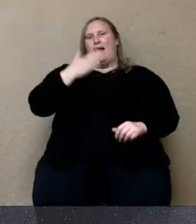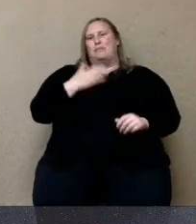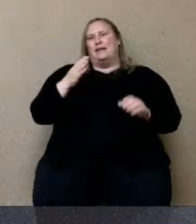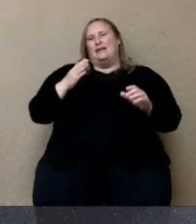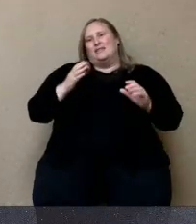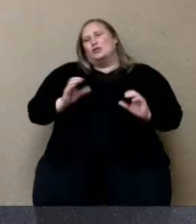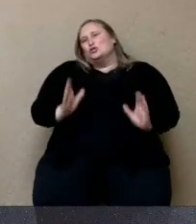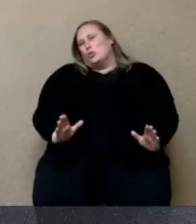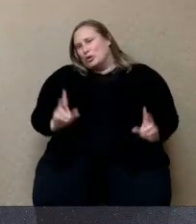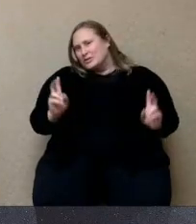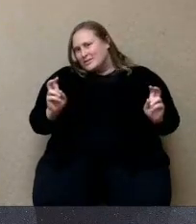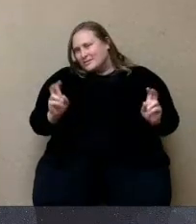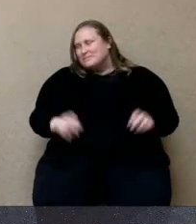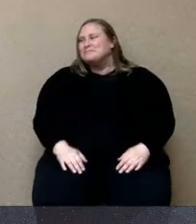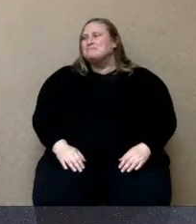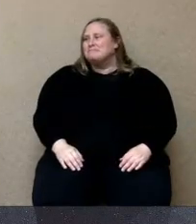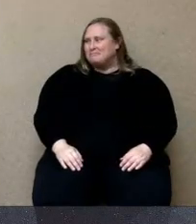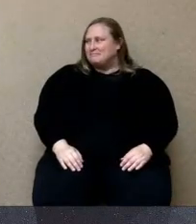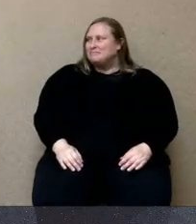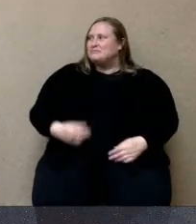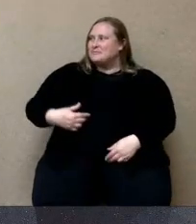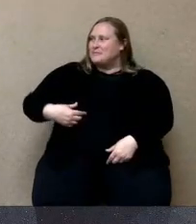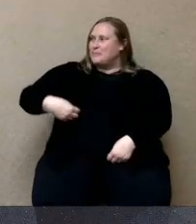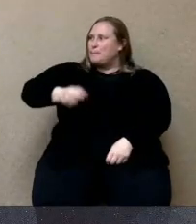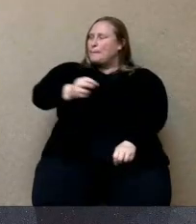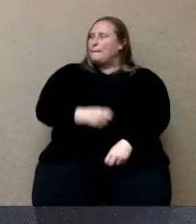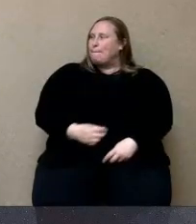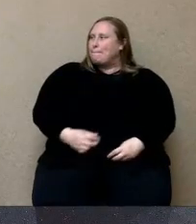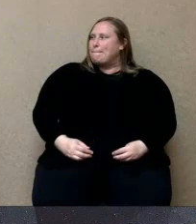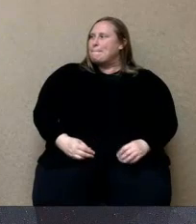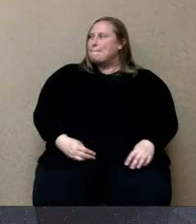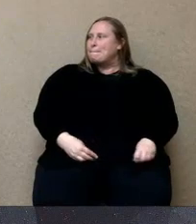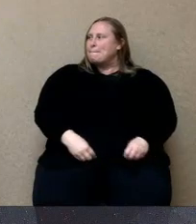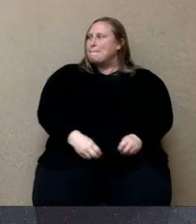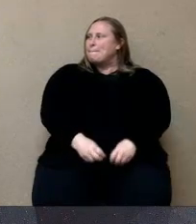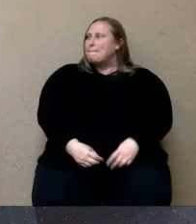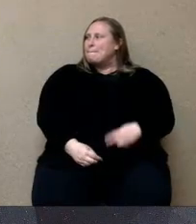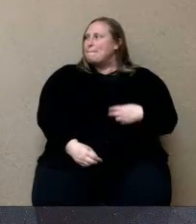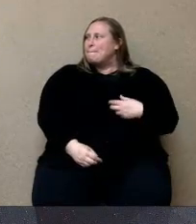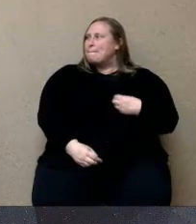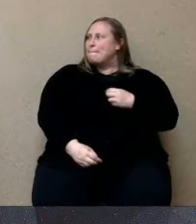Mike's getting a message ready, too, related to that topic.